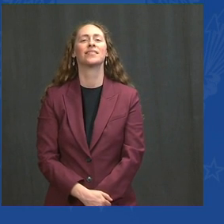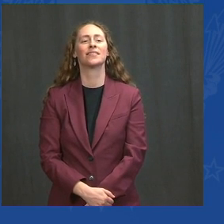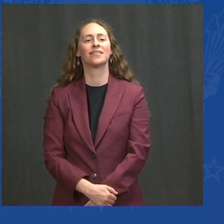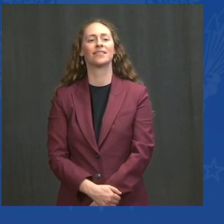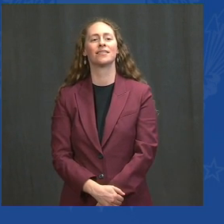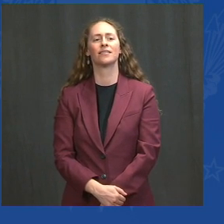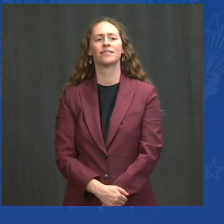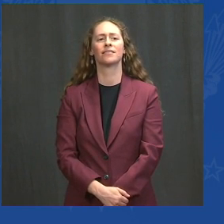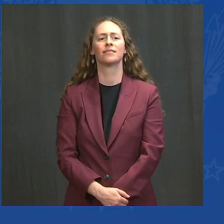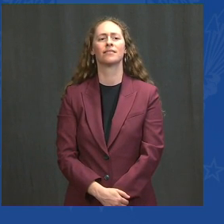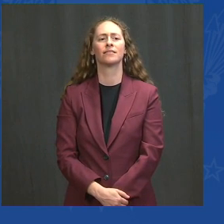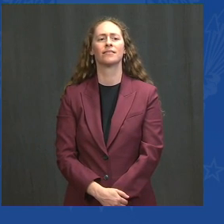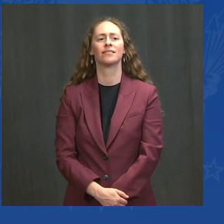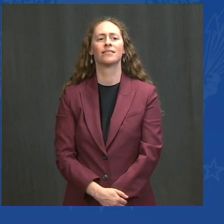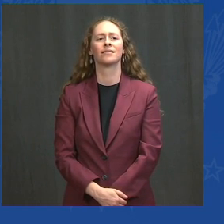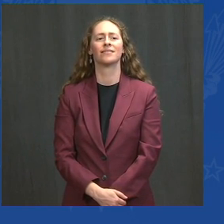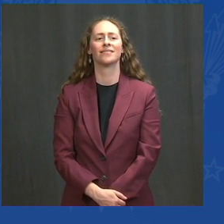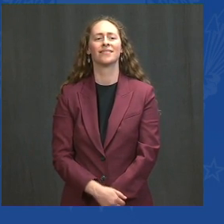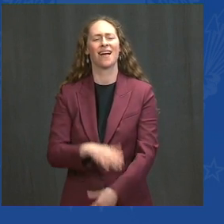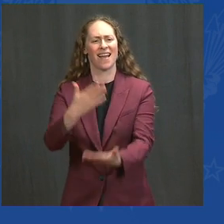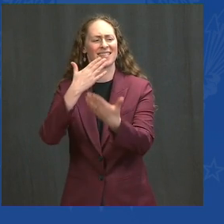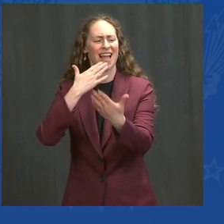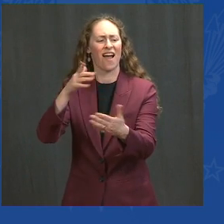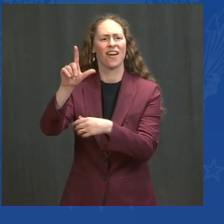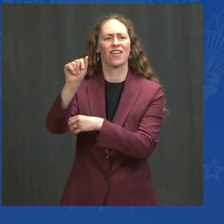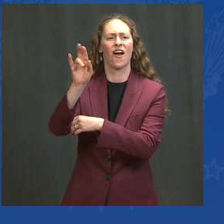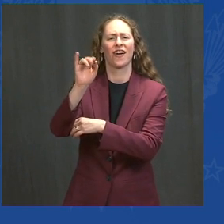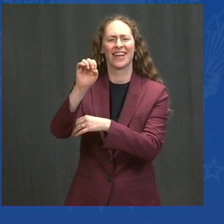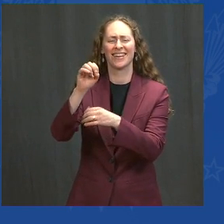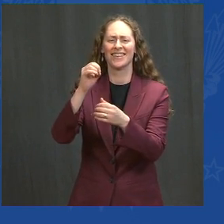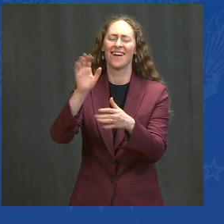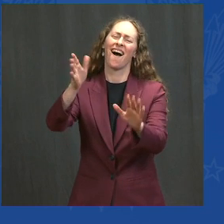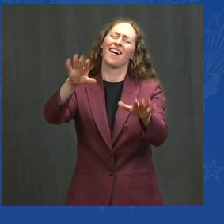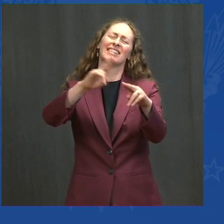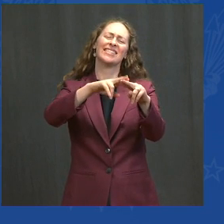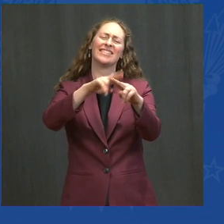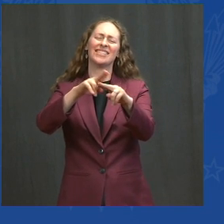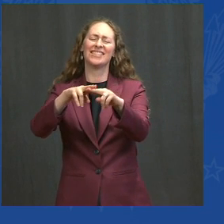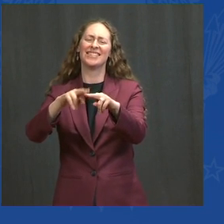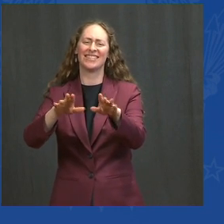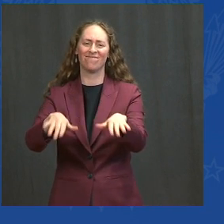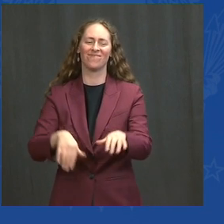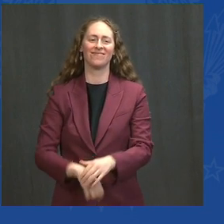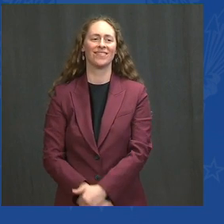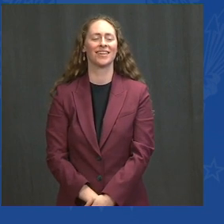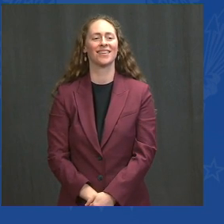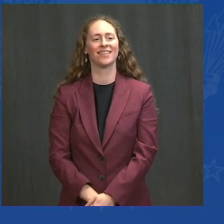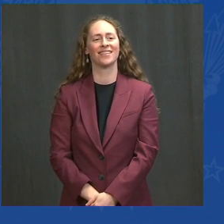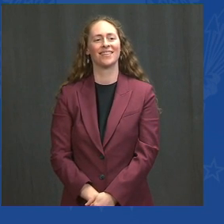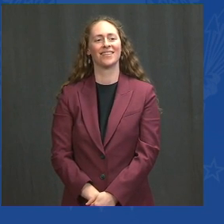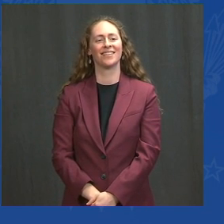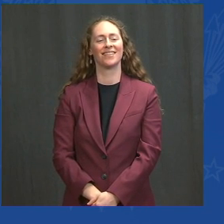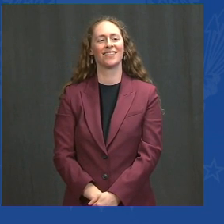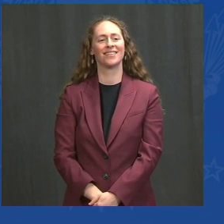Thank you, Laurie. Please, please, please sit down. I once said that to a big crowd; it was in the evening.